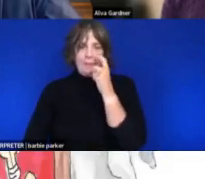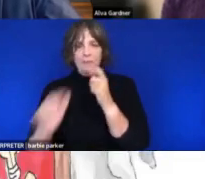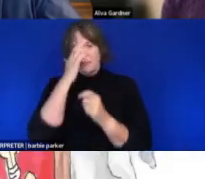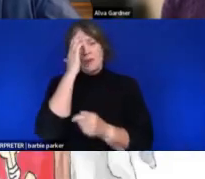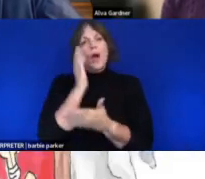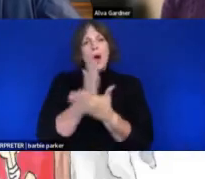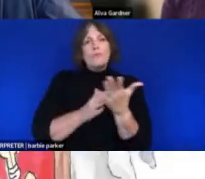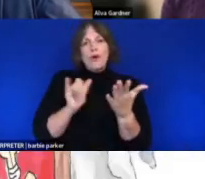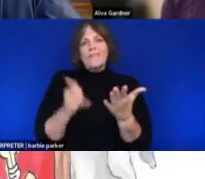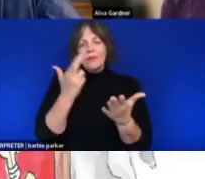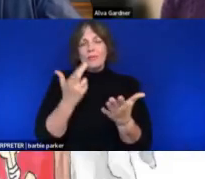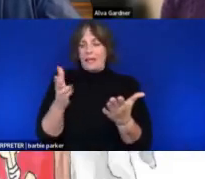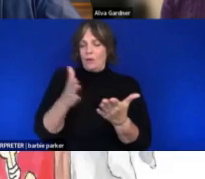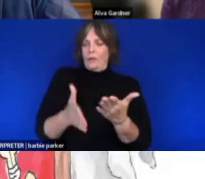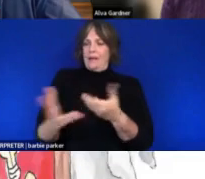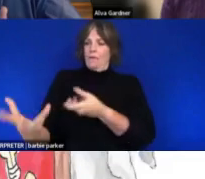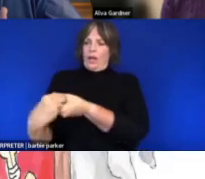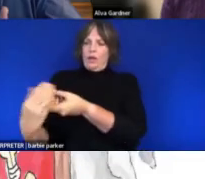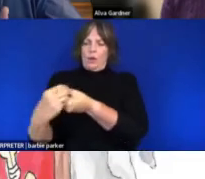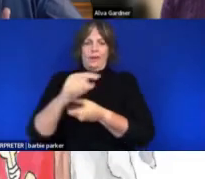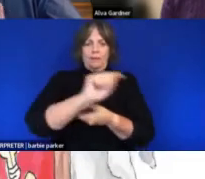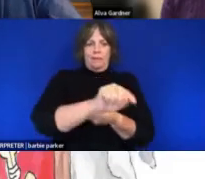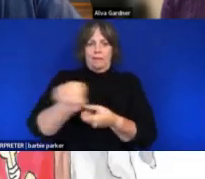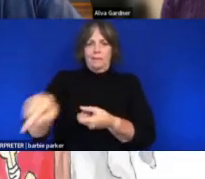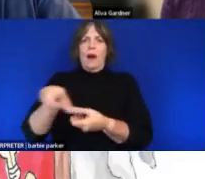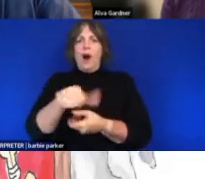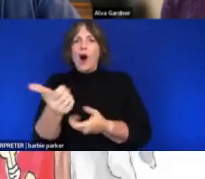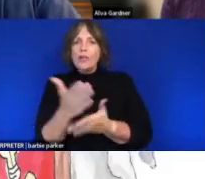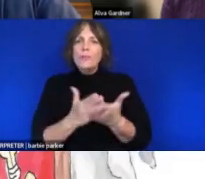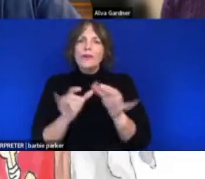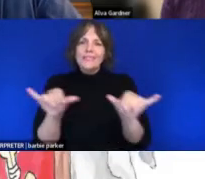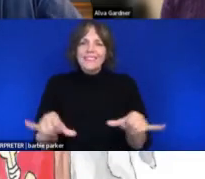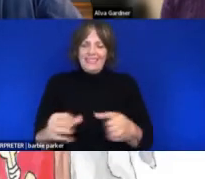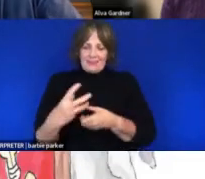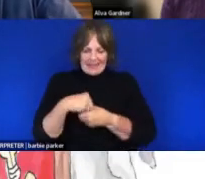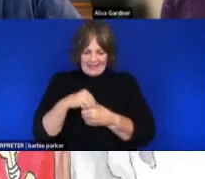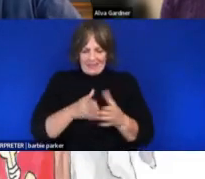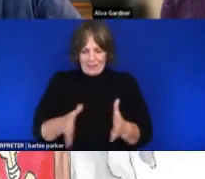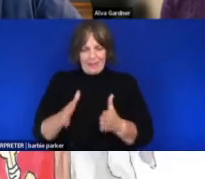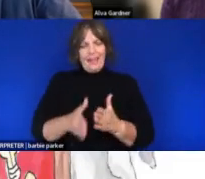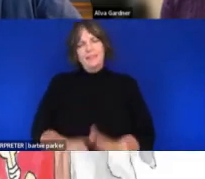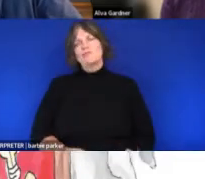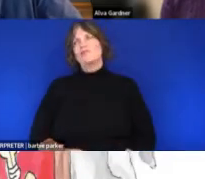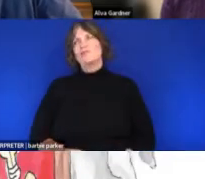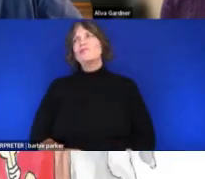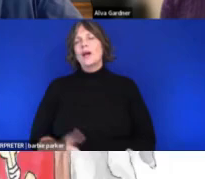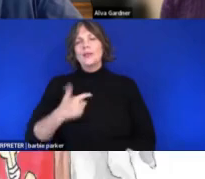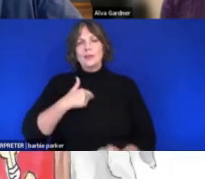system in the planning process. And coming from the provider standpoint, what I always found is we would create these great